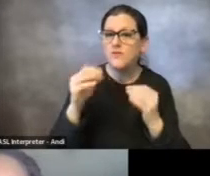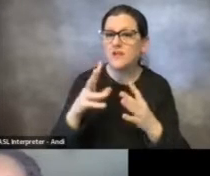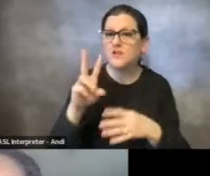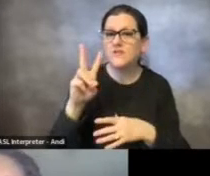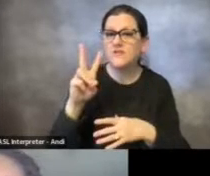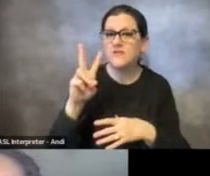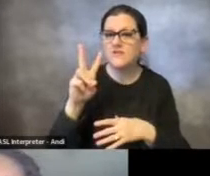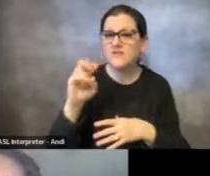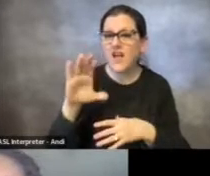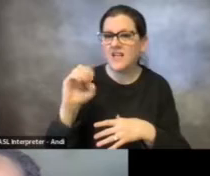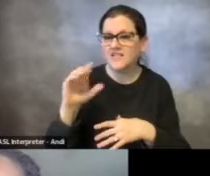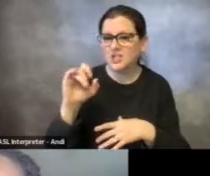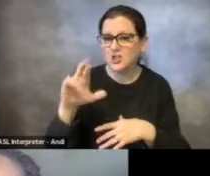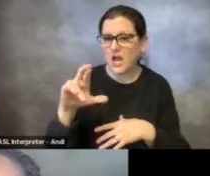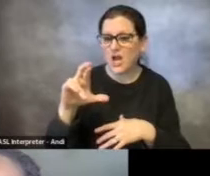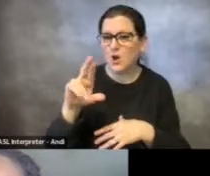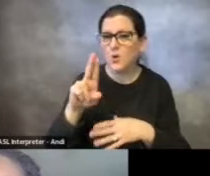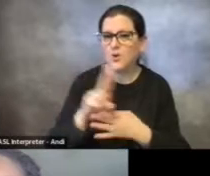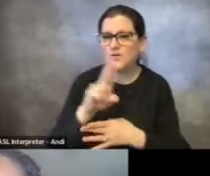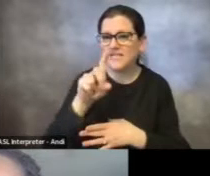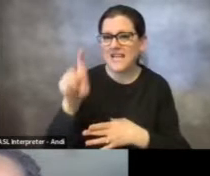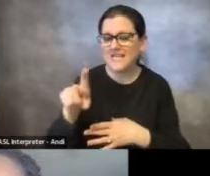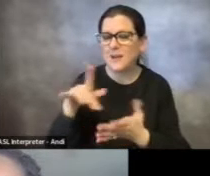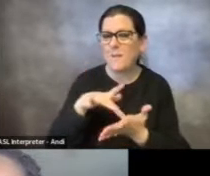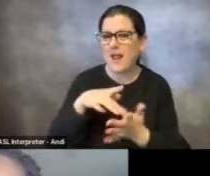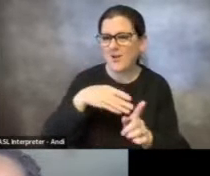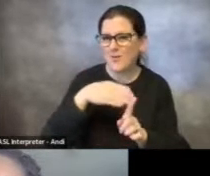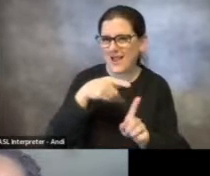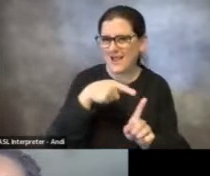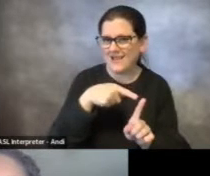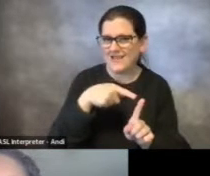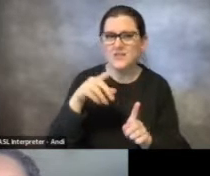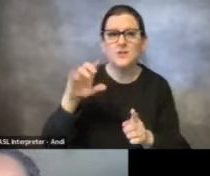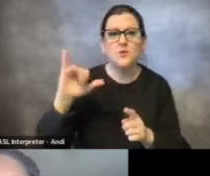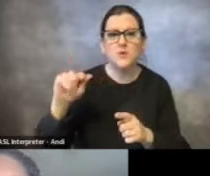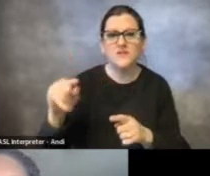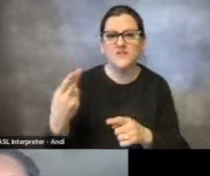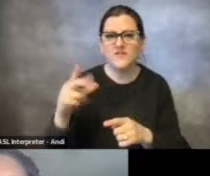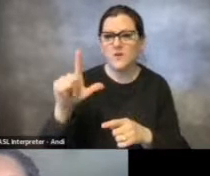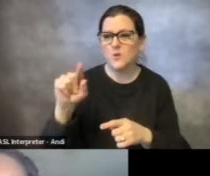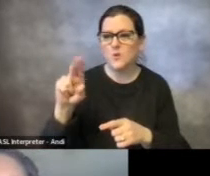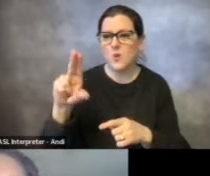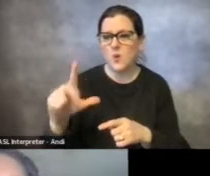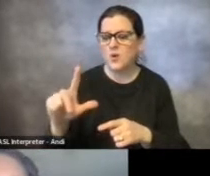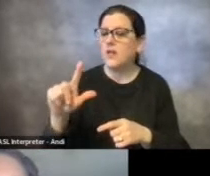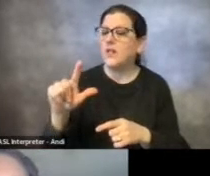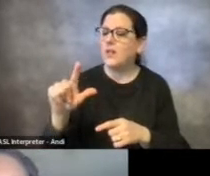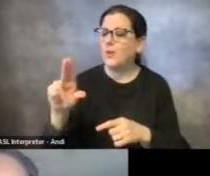of Texas Branch Medical Branch. We have Joseph Lugo, who is the Director of the Office of